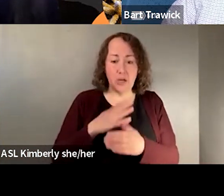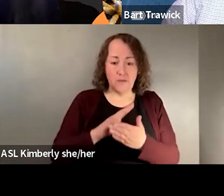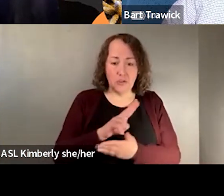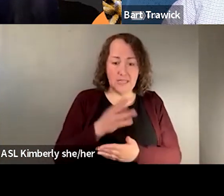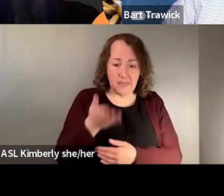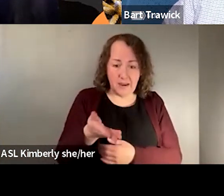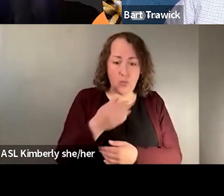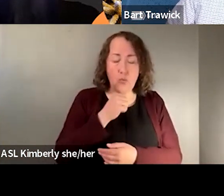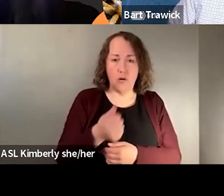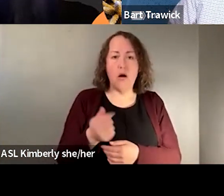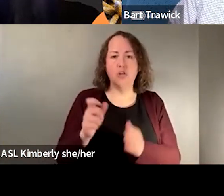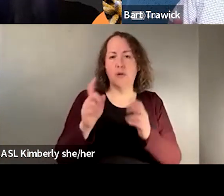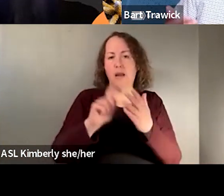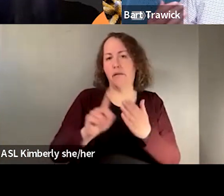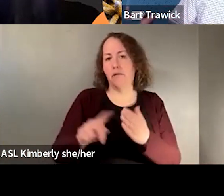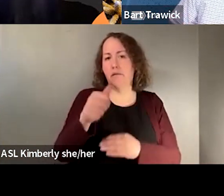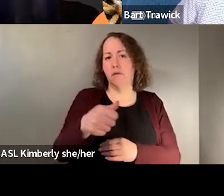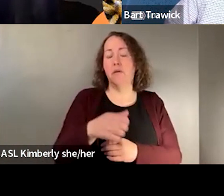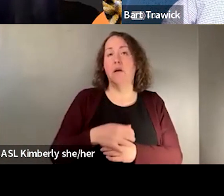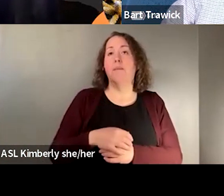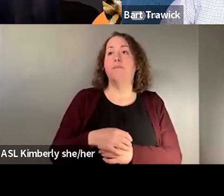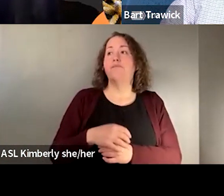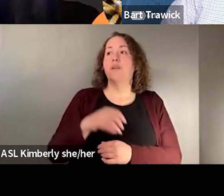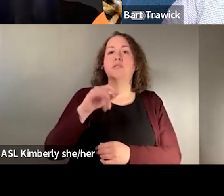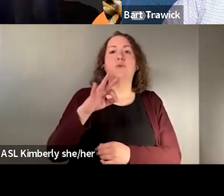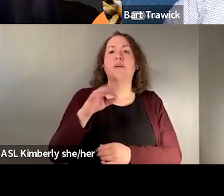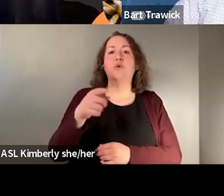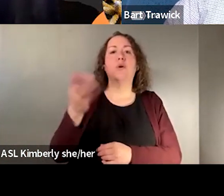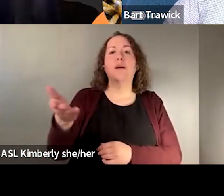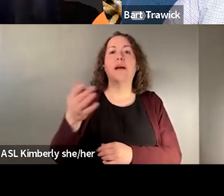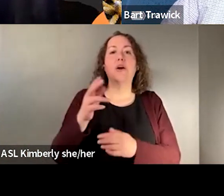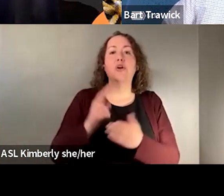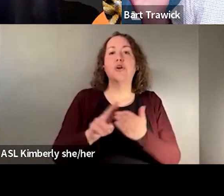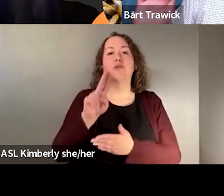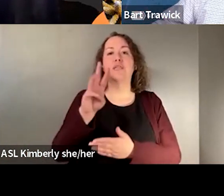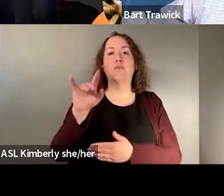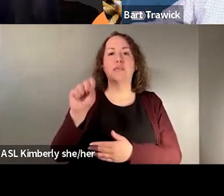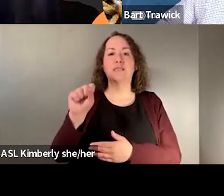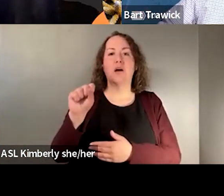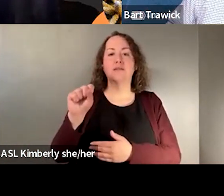So if you were at, say, the University of Wisconsin and you had a sign-in through that,